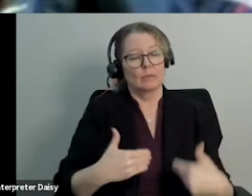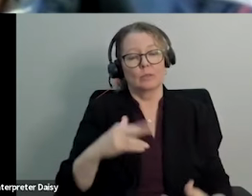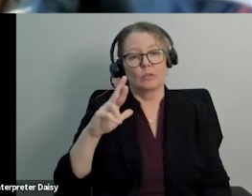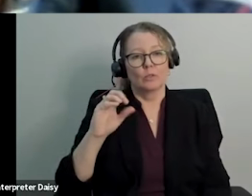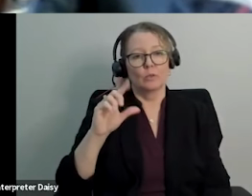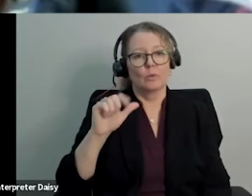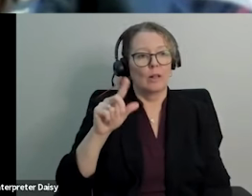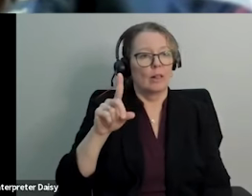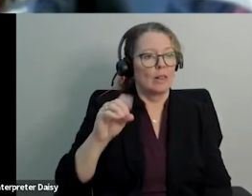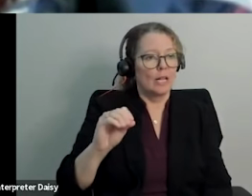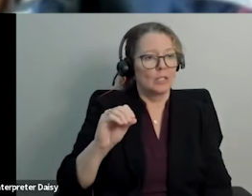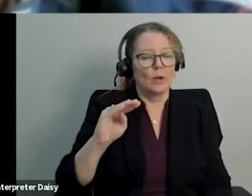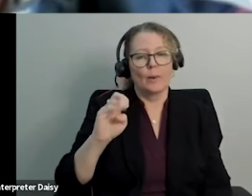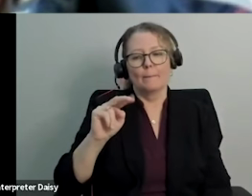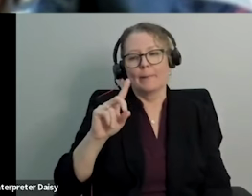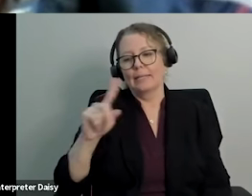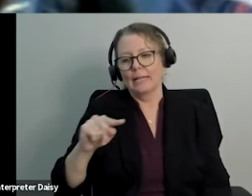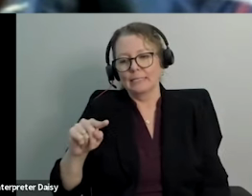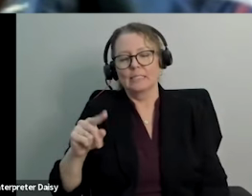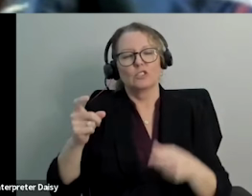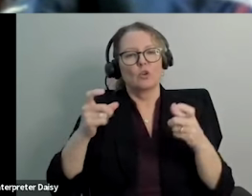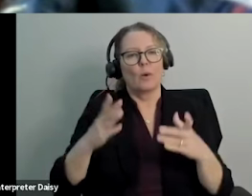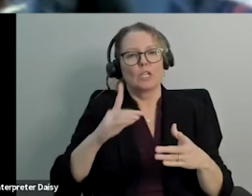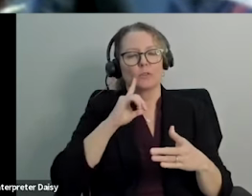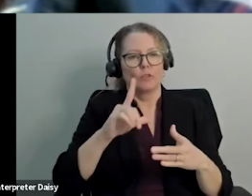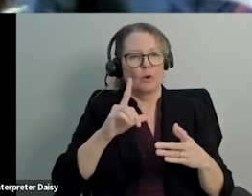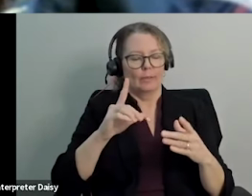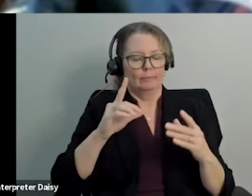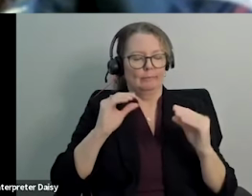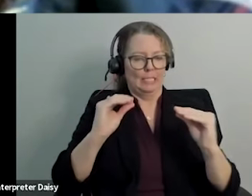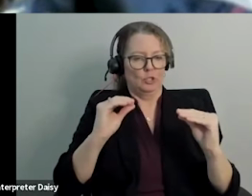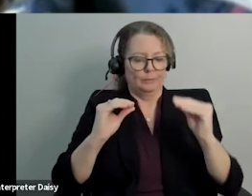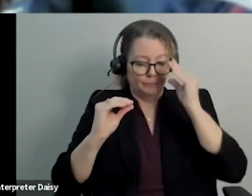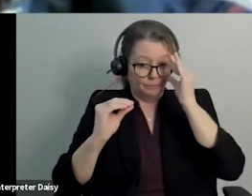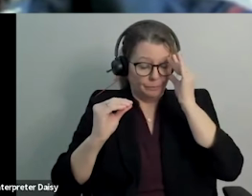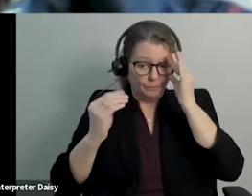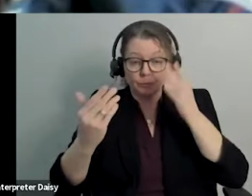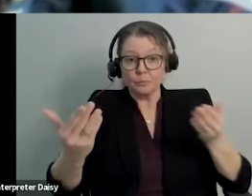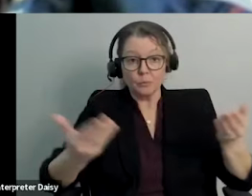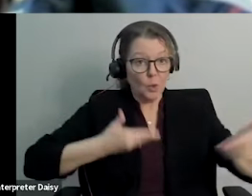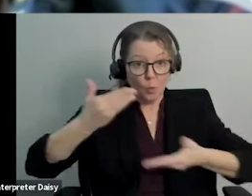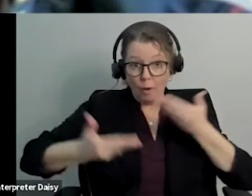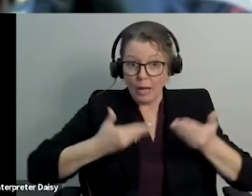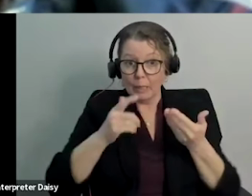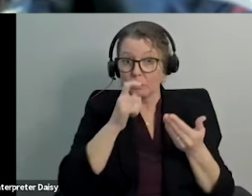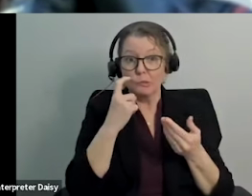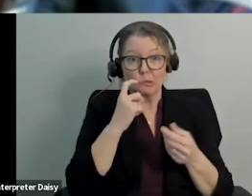director of education here at Teach Access. For those joining just now welcome to the Teach Access Student Academy.